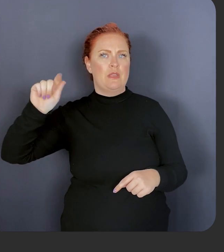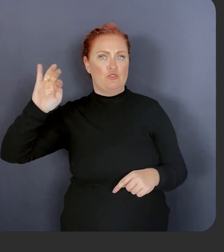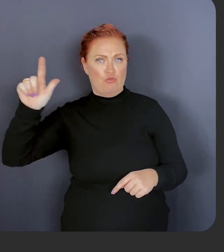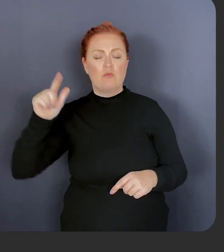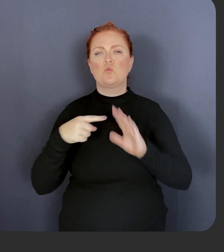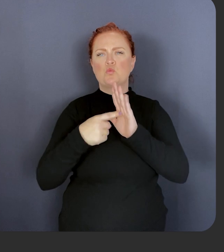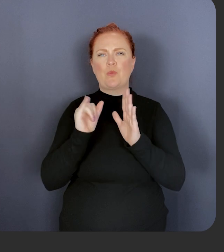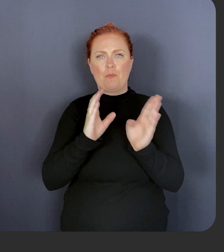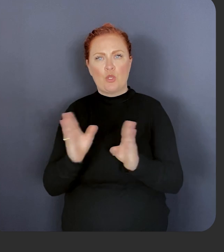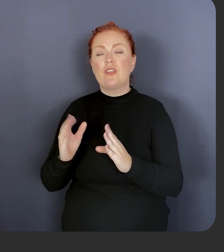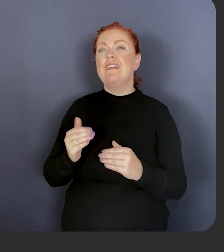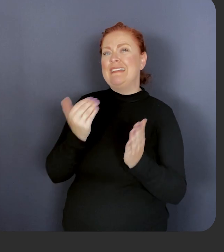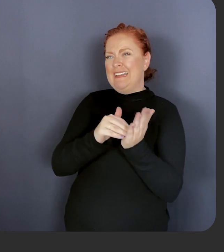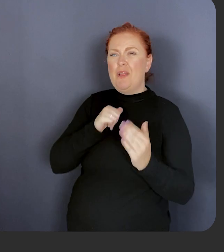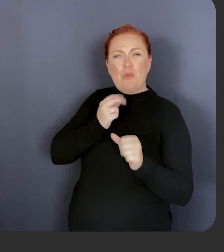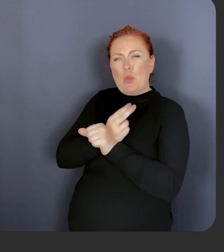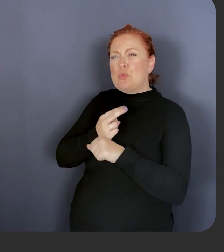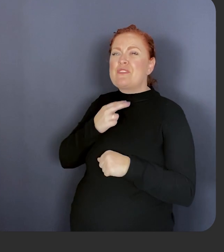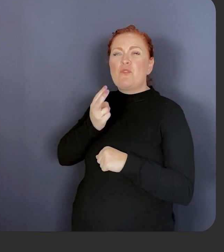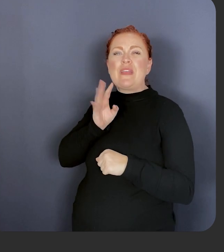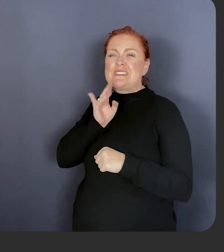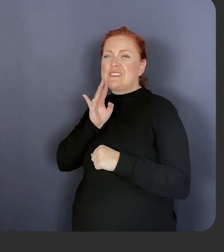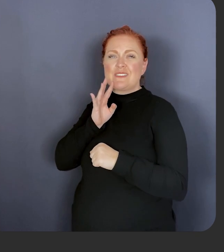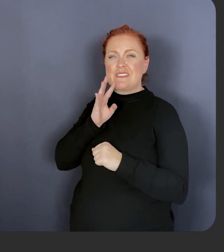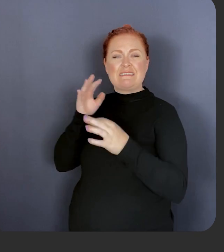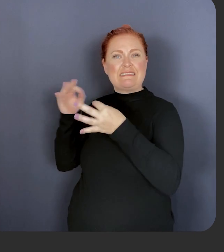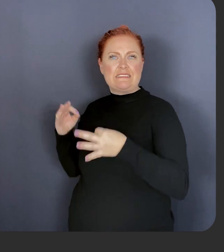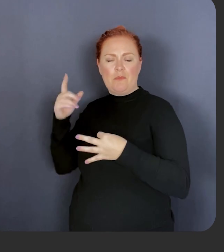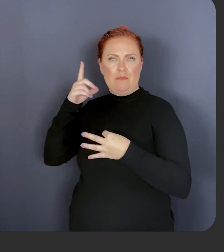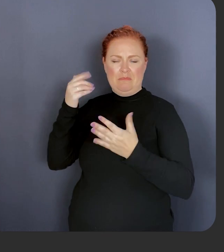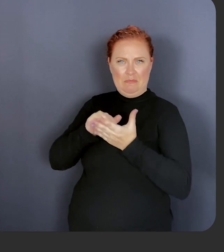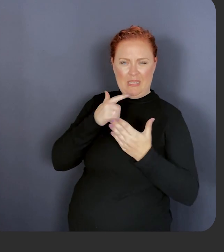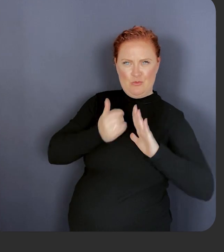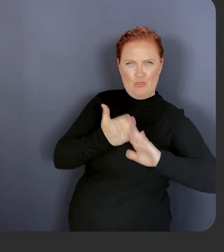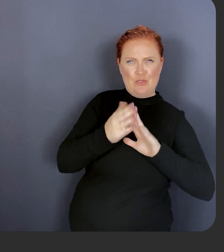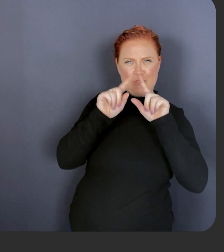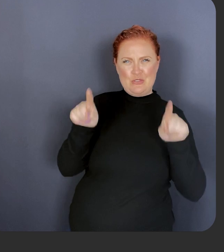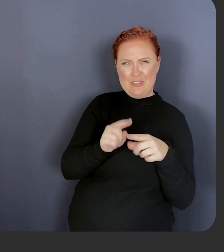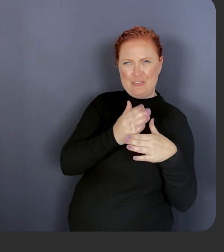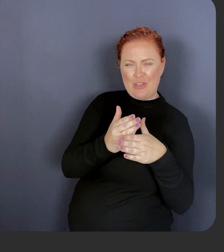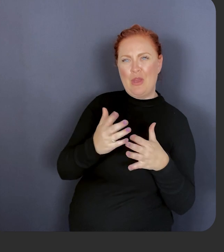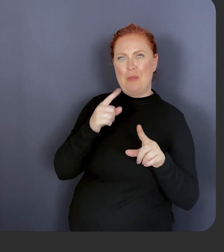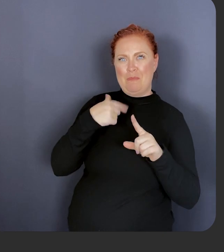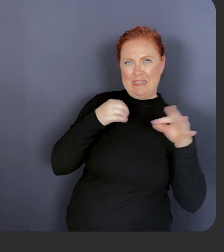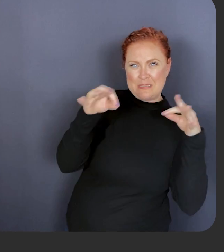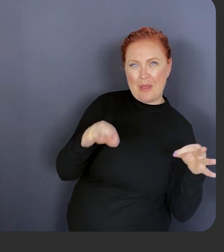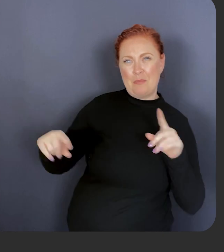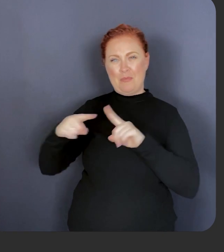So I'm not going to turn on voiceover just because running a screen share while also doing voiceover on this step